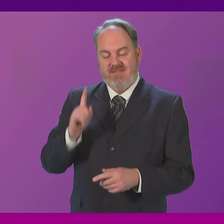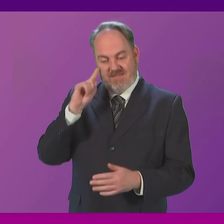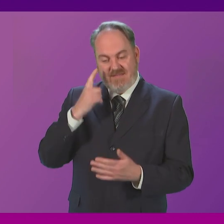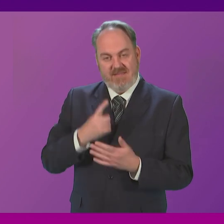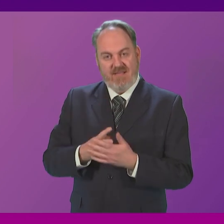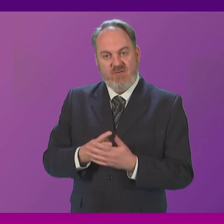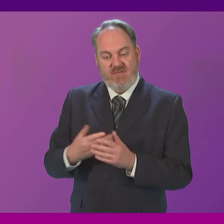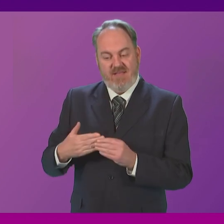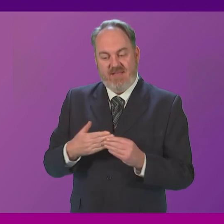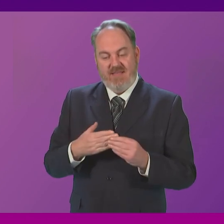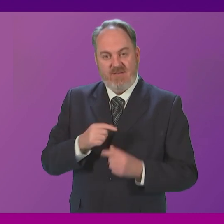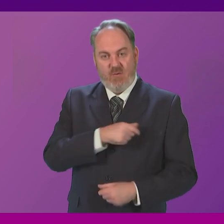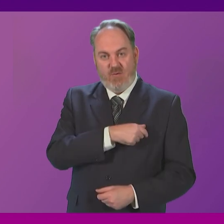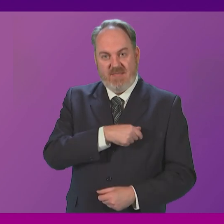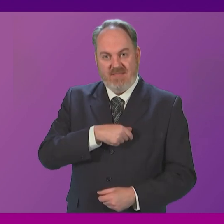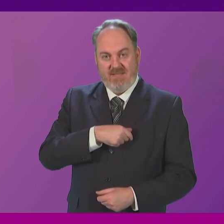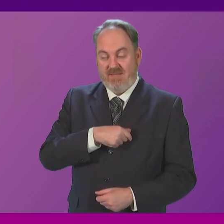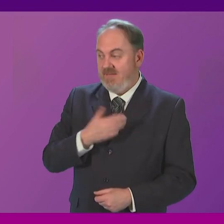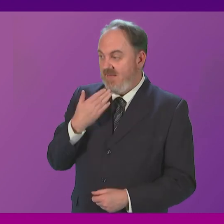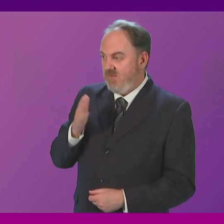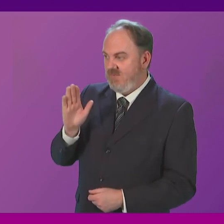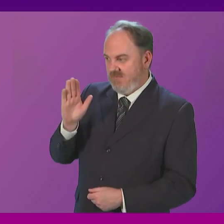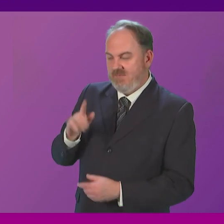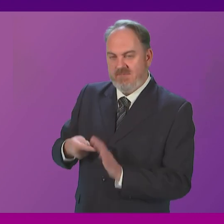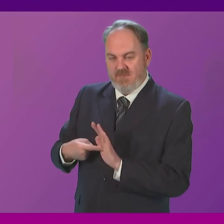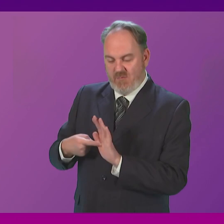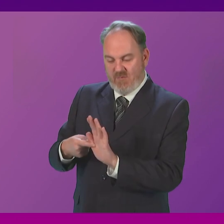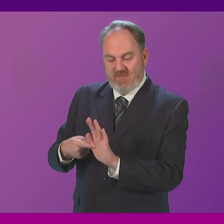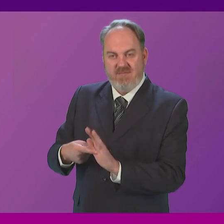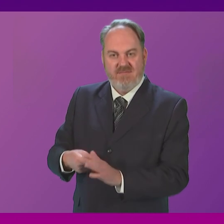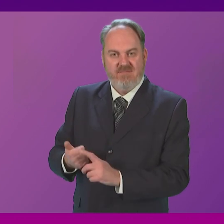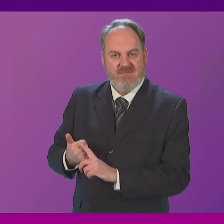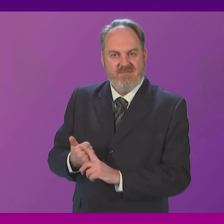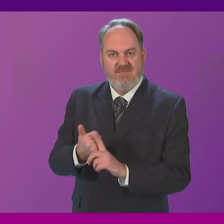committee.